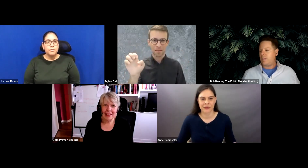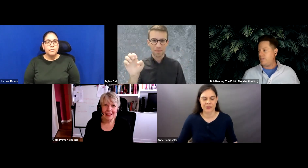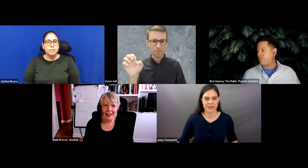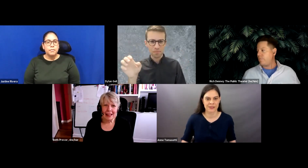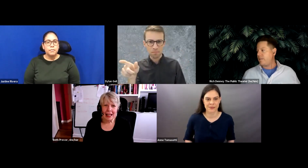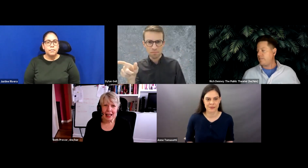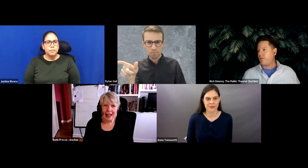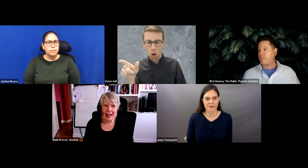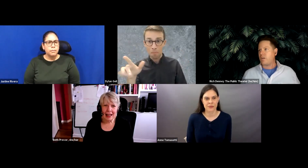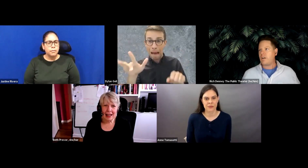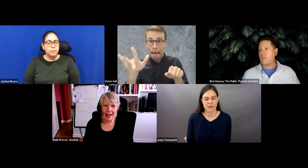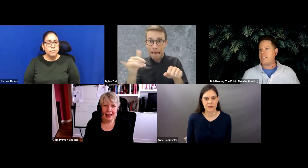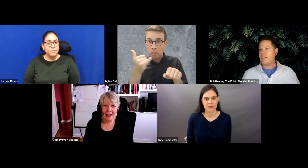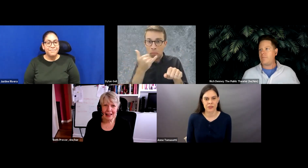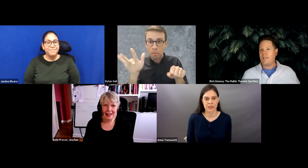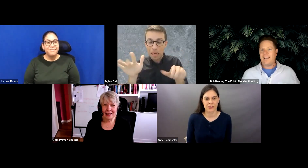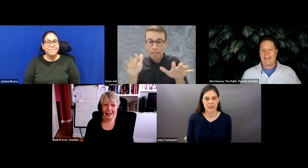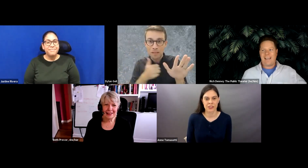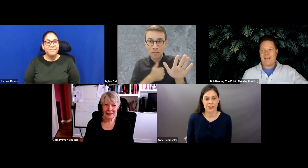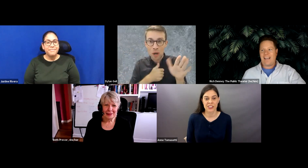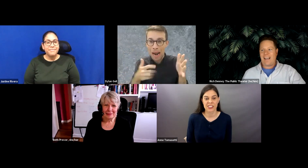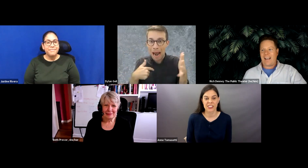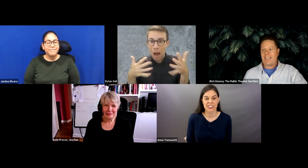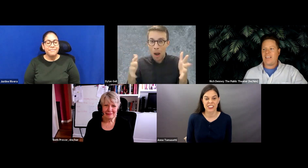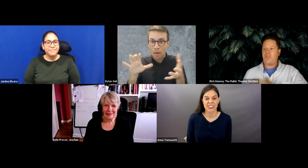Hitting the wrong buttons folks, already messing up. I think you